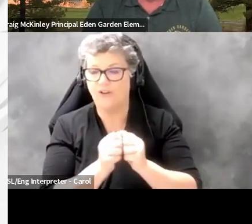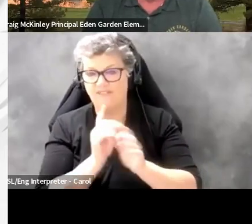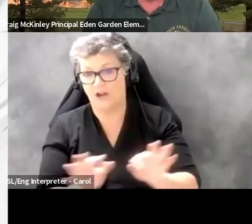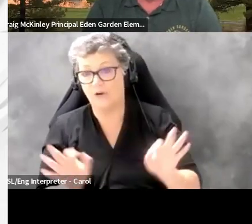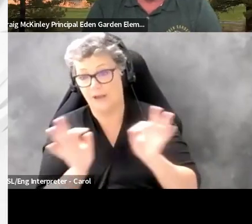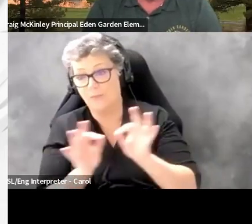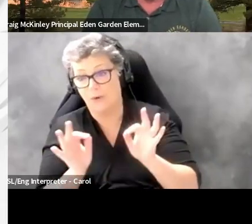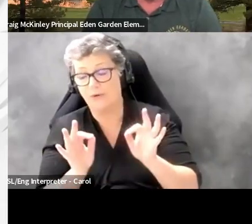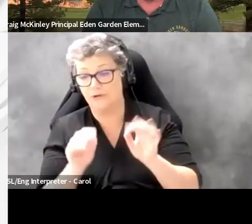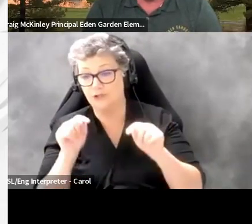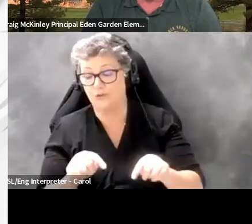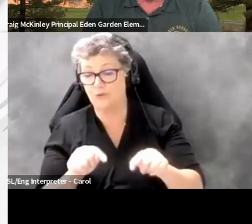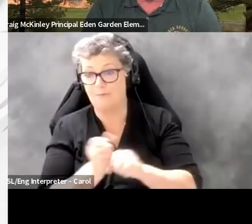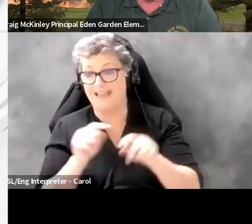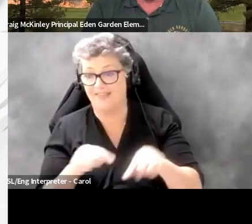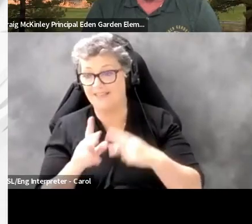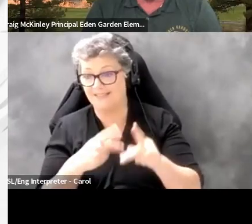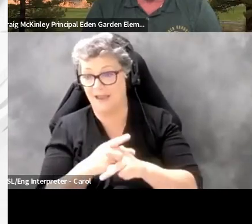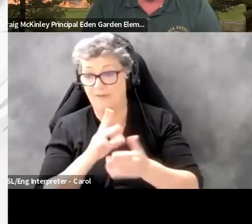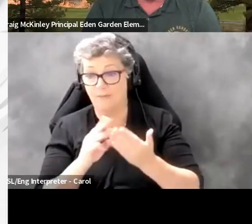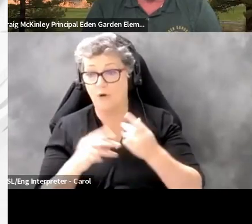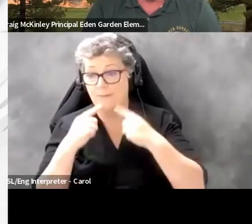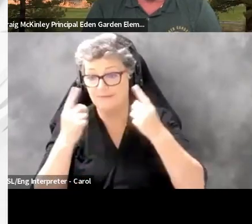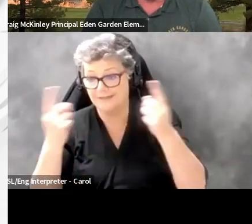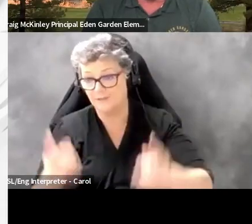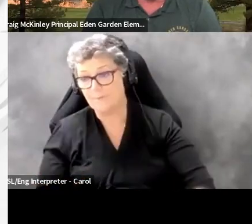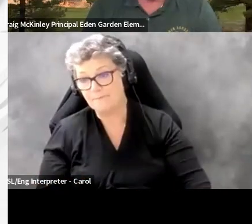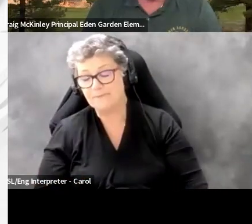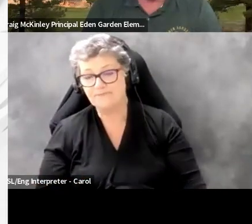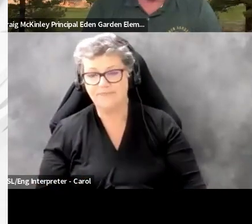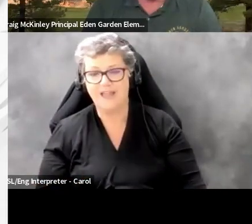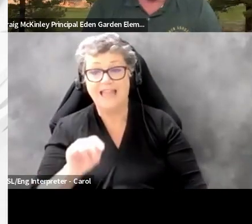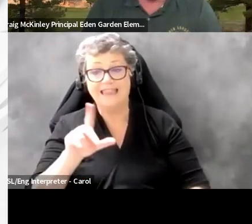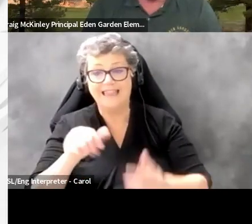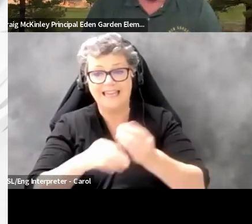to the success of this type of a program. Julie Montali: Lily can I add one more quick thing